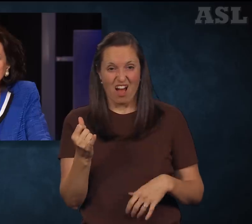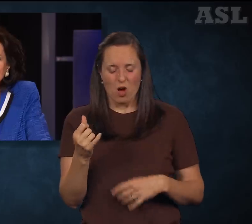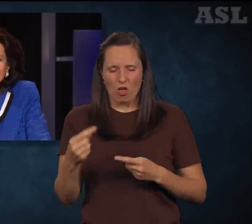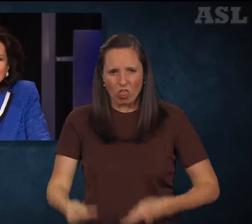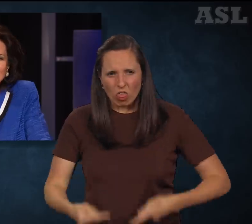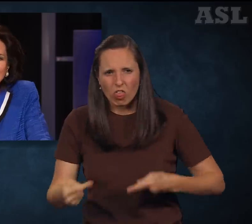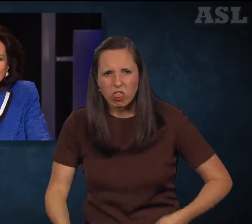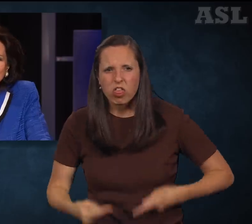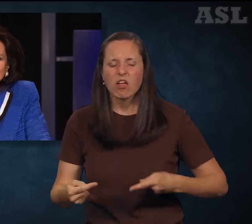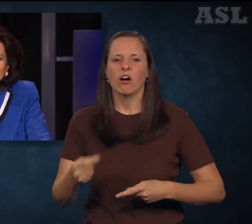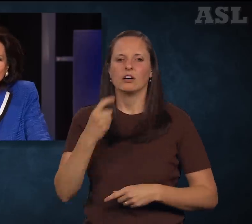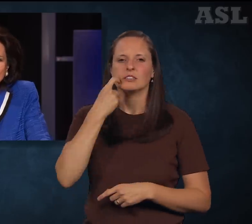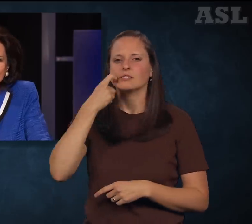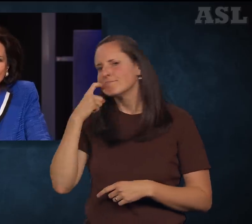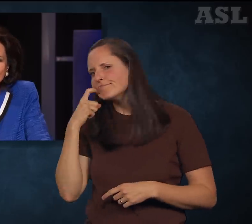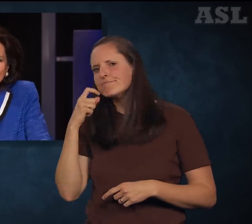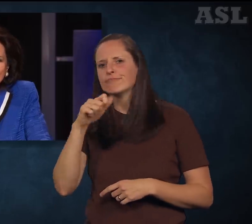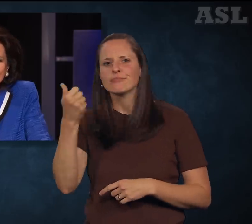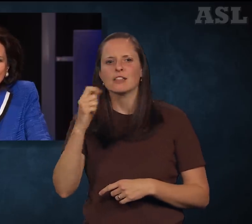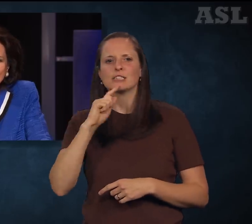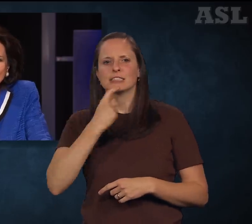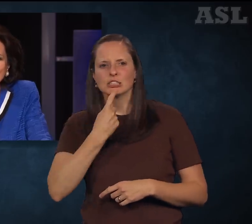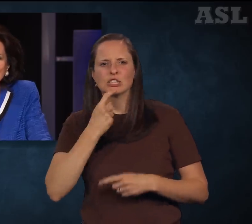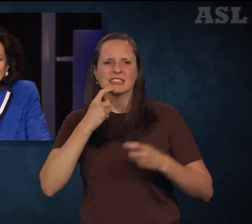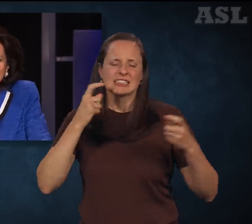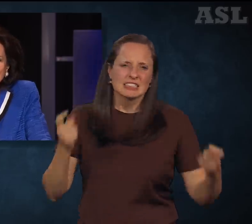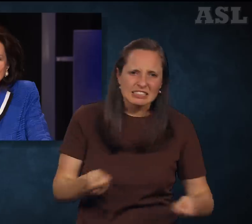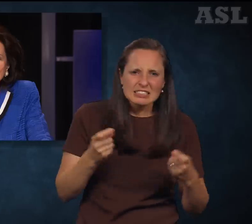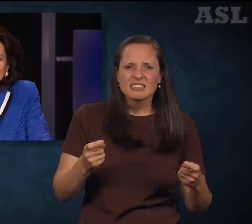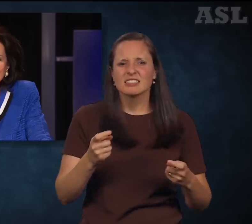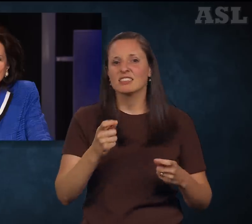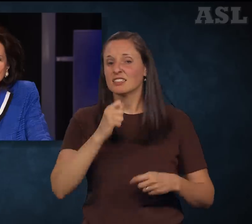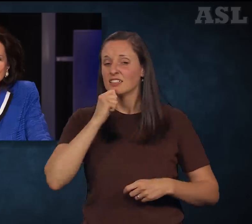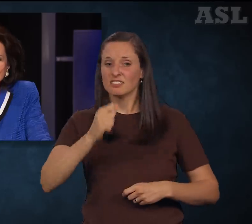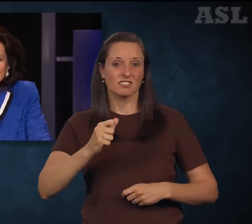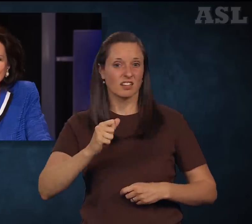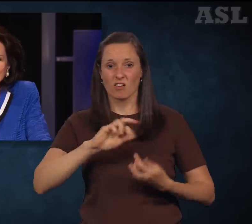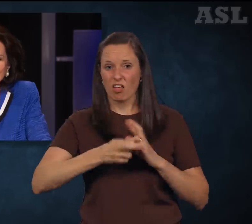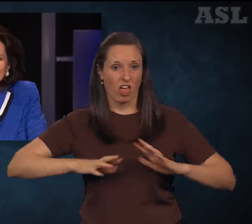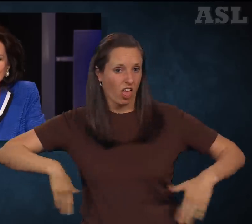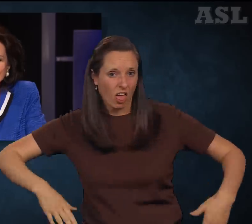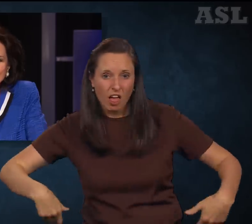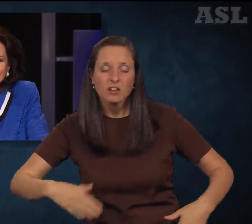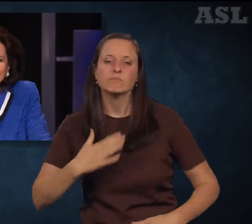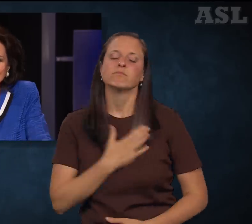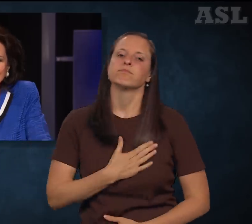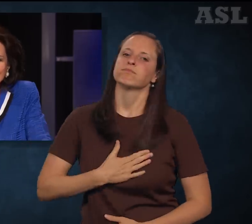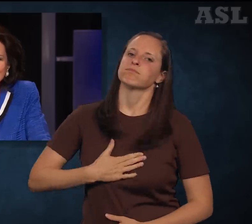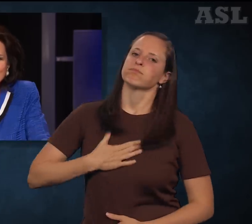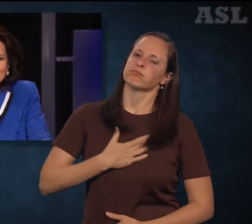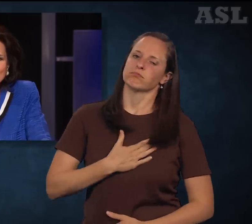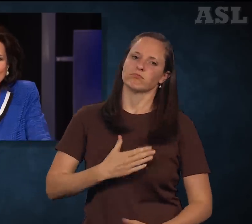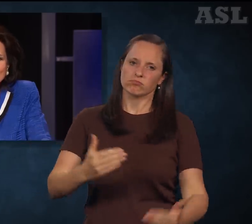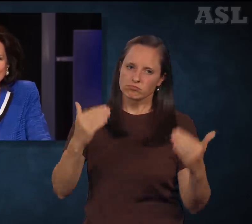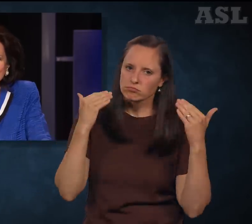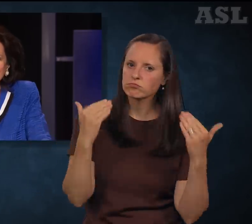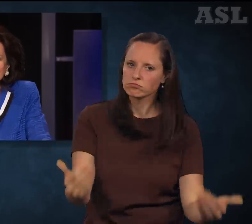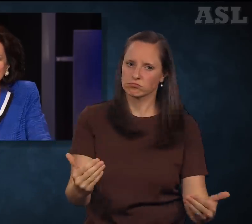STRUGGLING WITH THE RESIDUAL EFFECTS OF ANY KIND OF